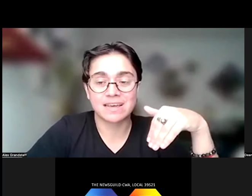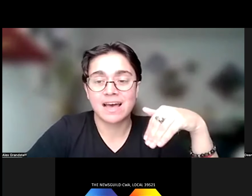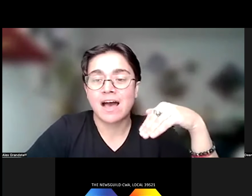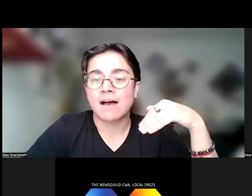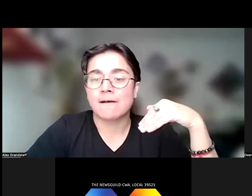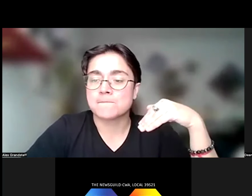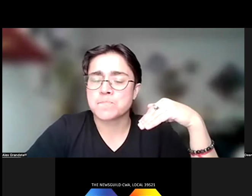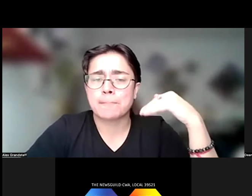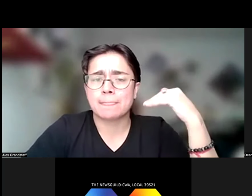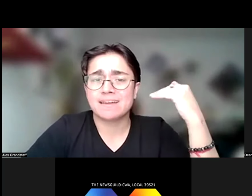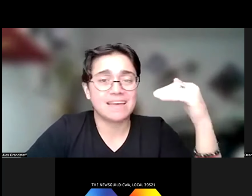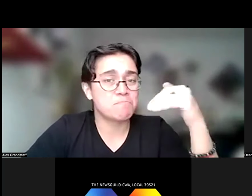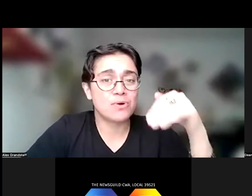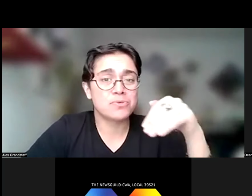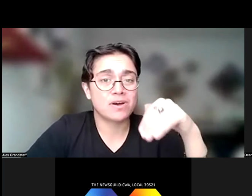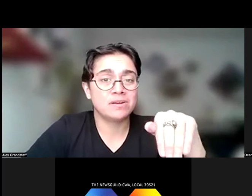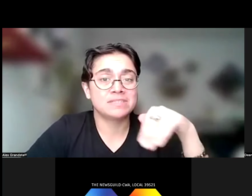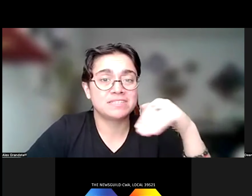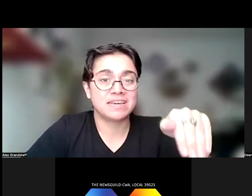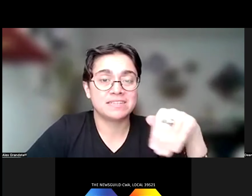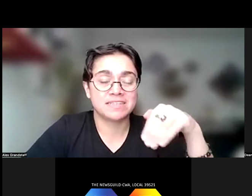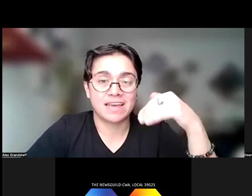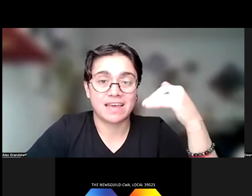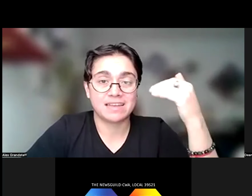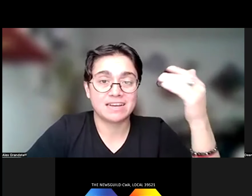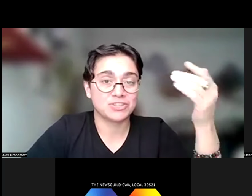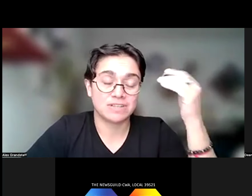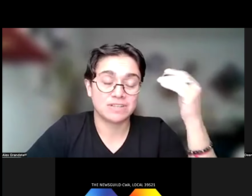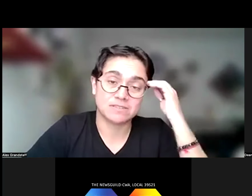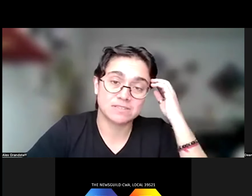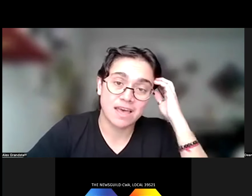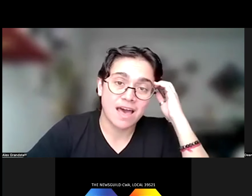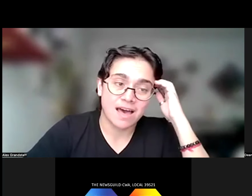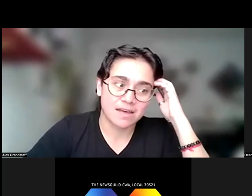can ask for their contact information and then you will get back to them on that. I